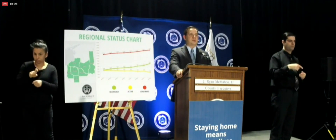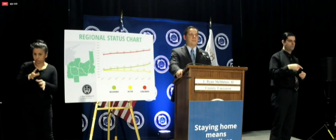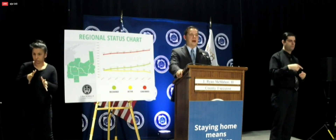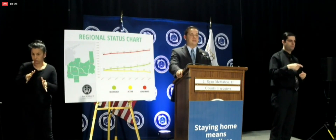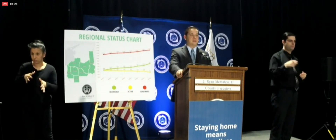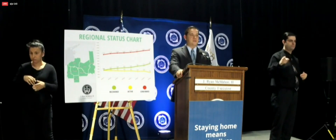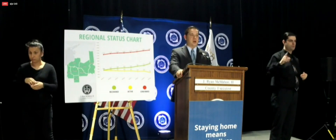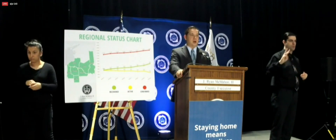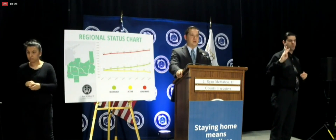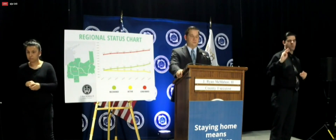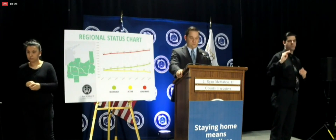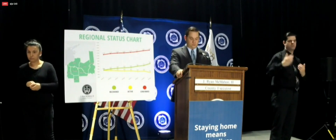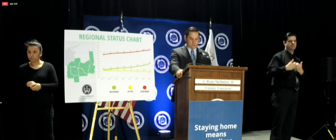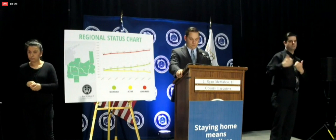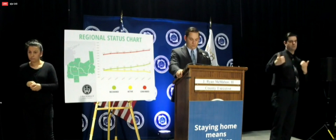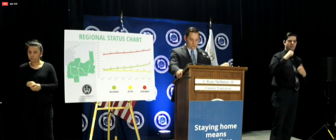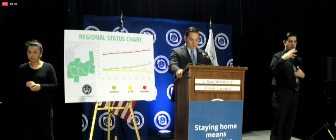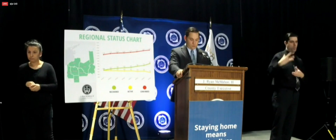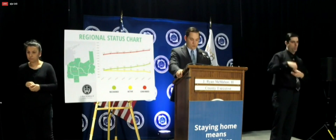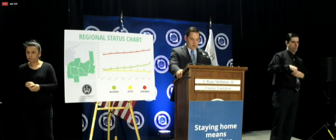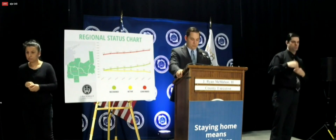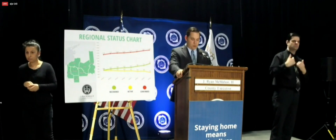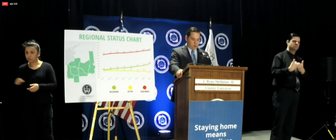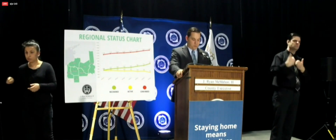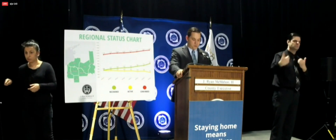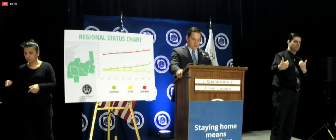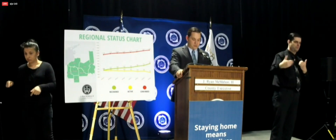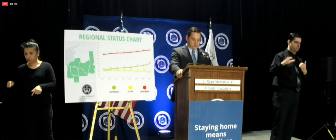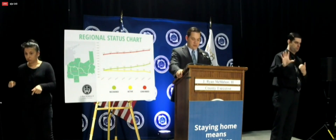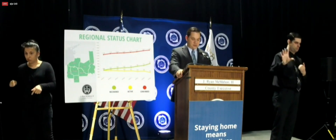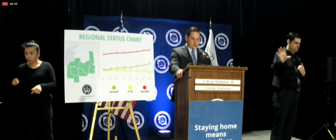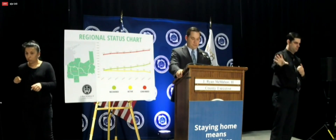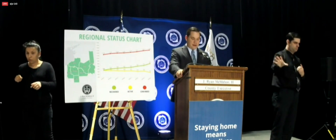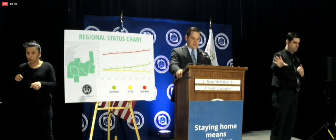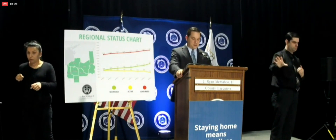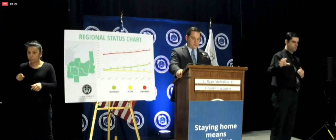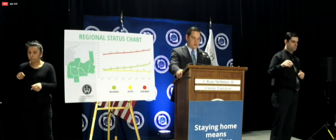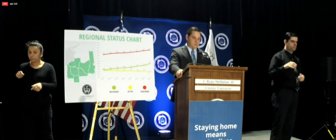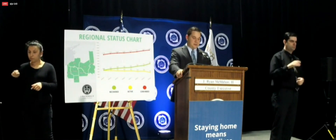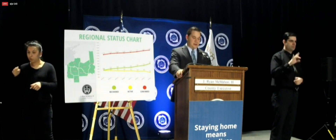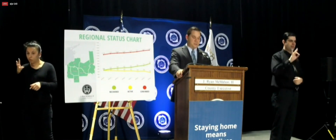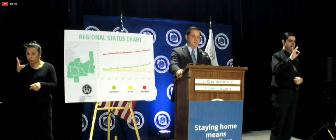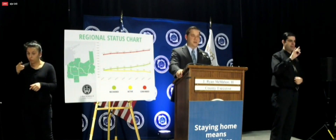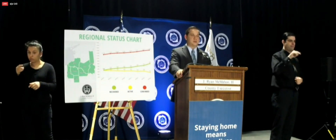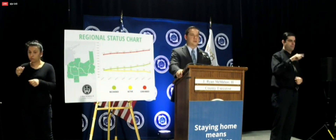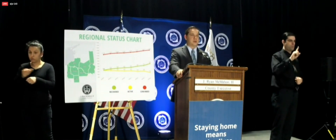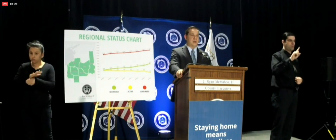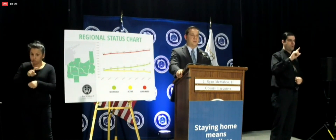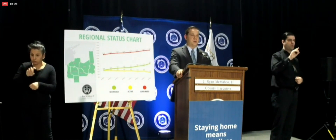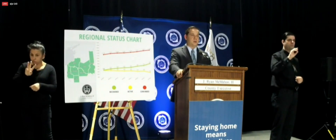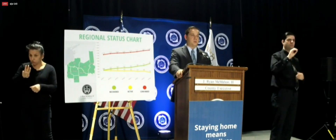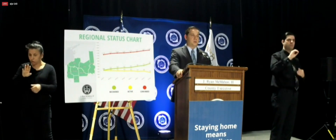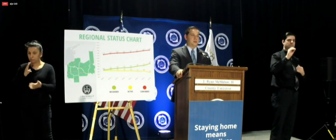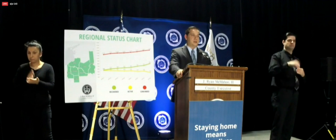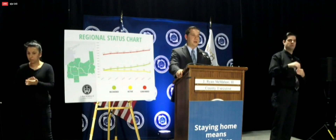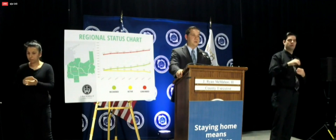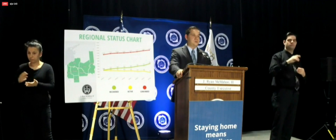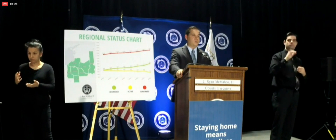AGAIN, NOT IN THESE NUMBERS ARE THE WAL-MART SITE NEGATIVES, BUT THE POSITIVES ARE.